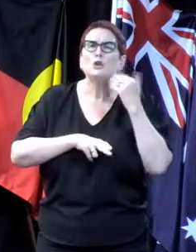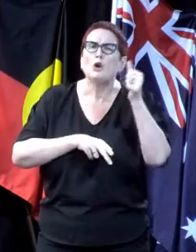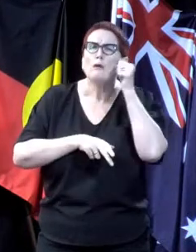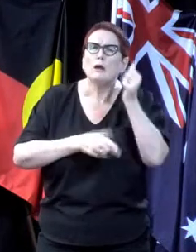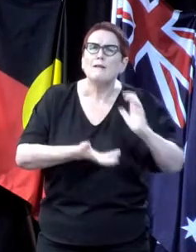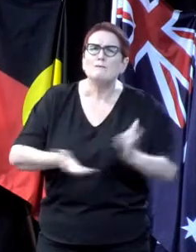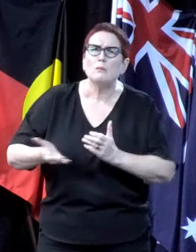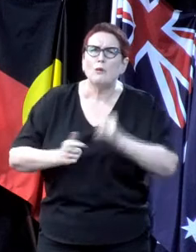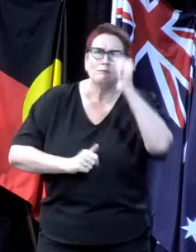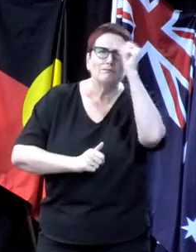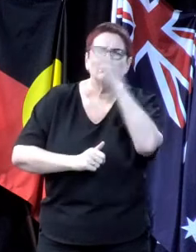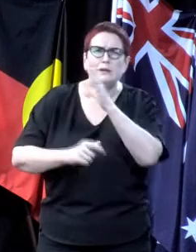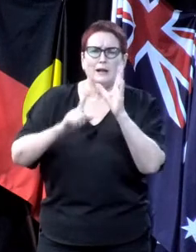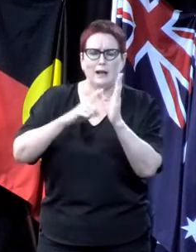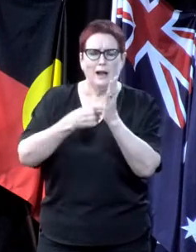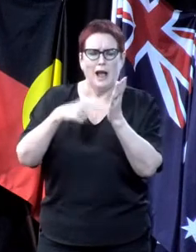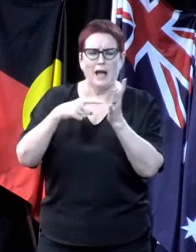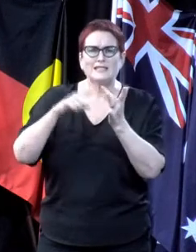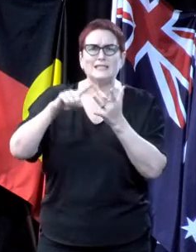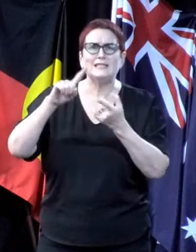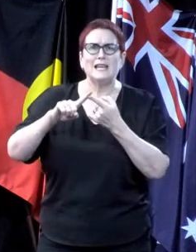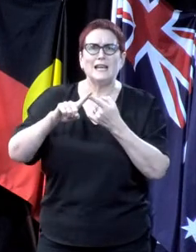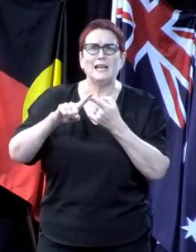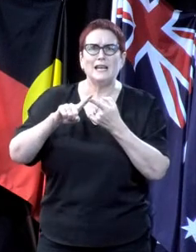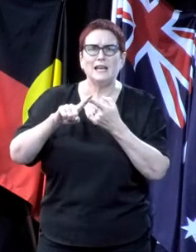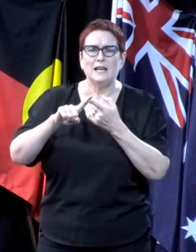So, it's called the ARTIE program. It's spelt ARTIE.